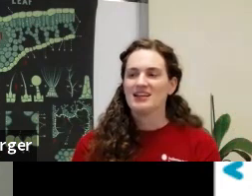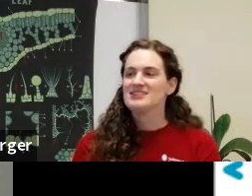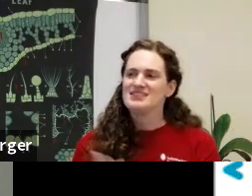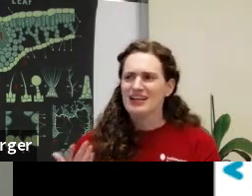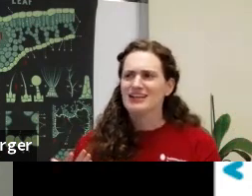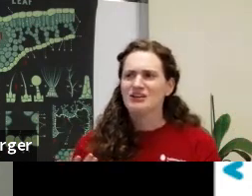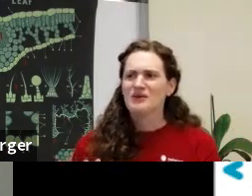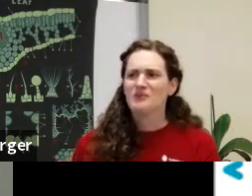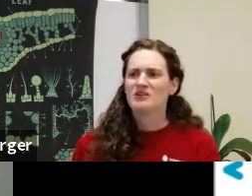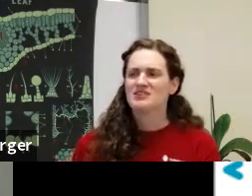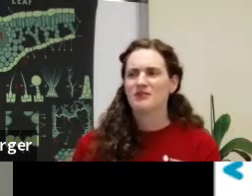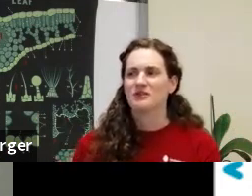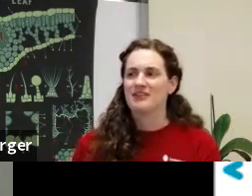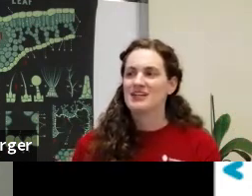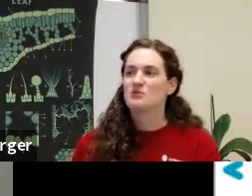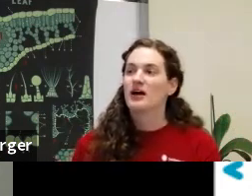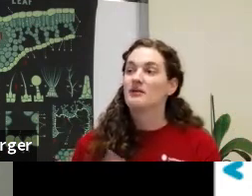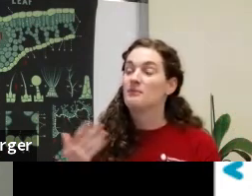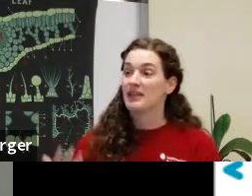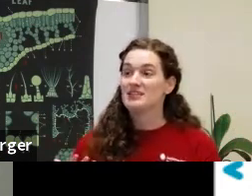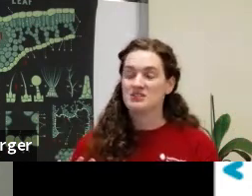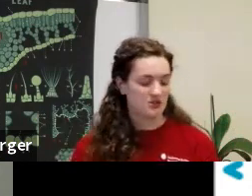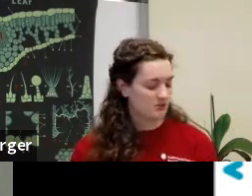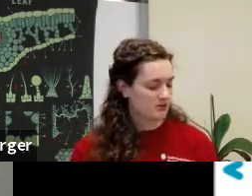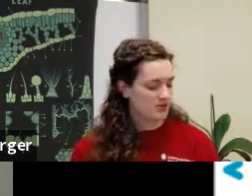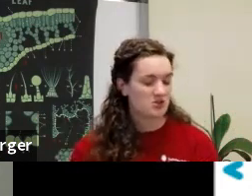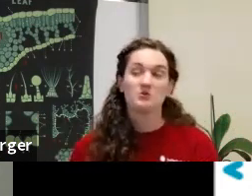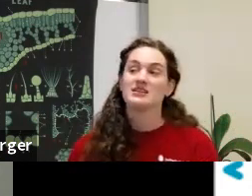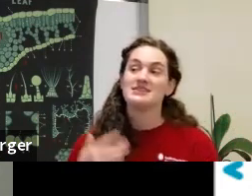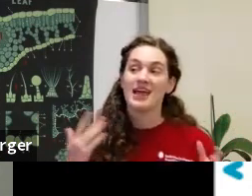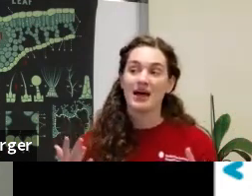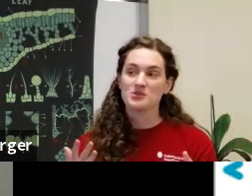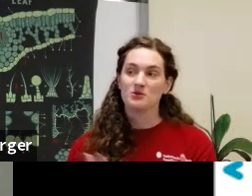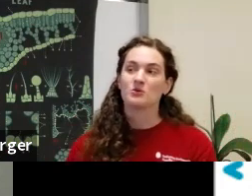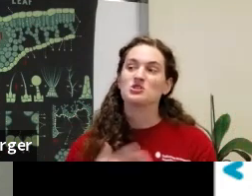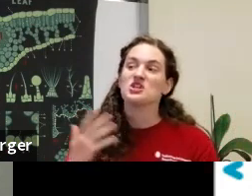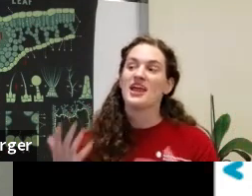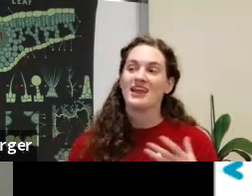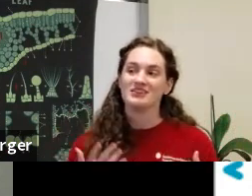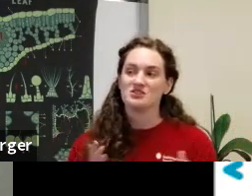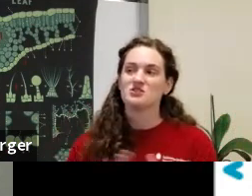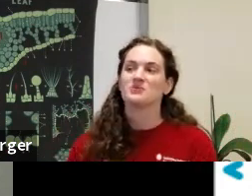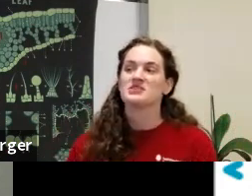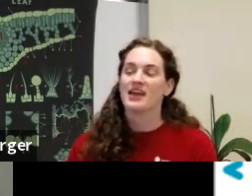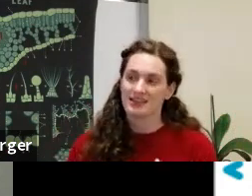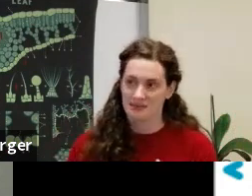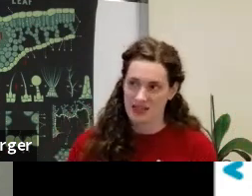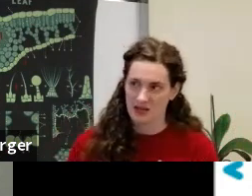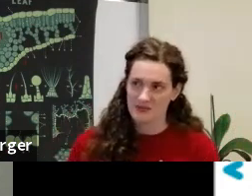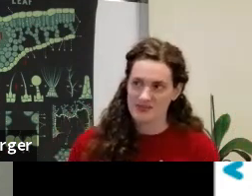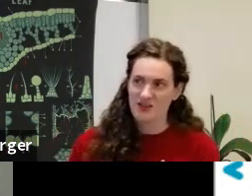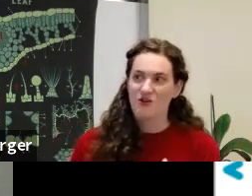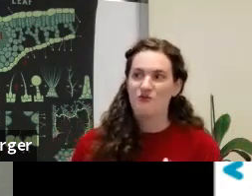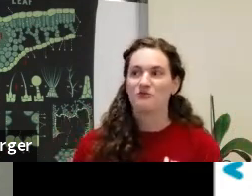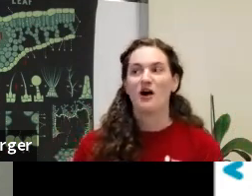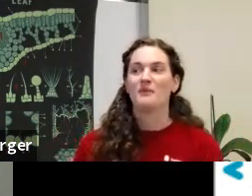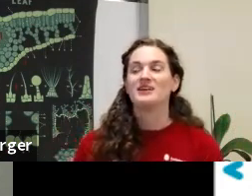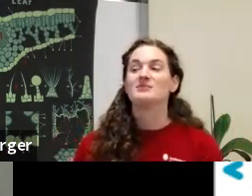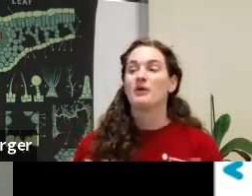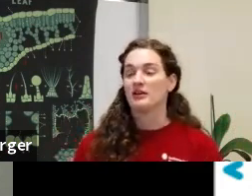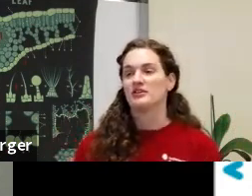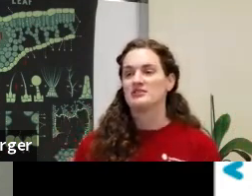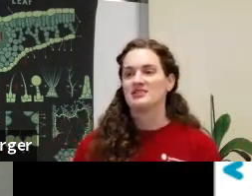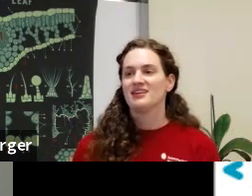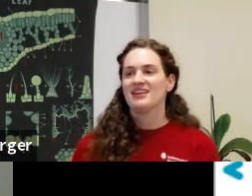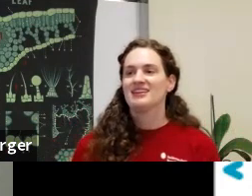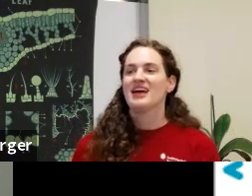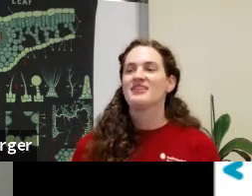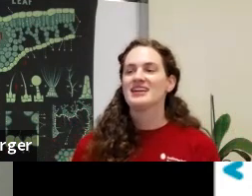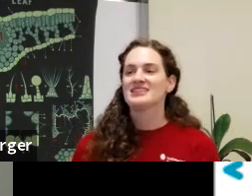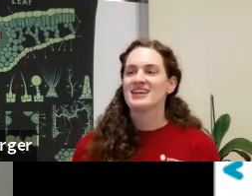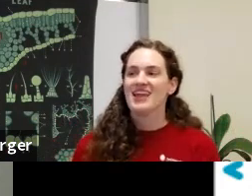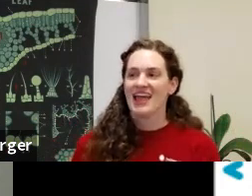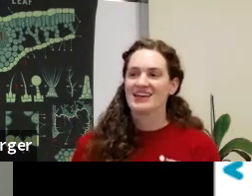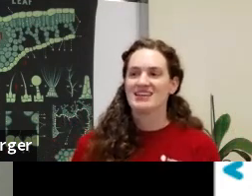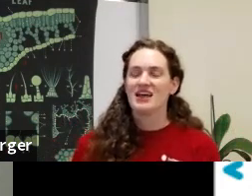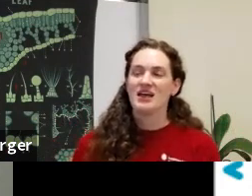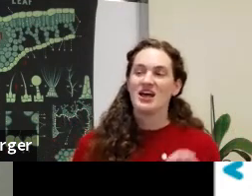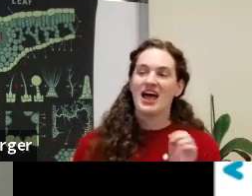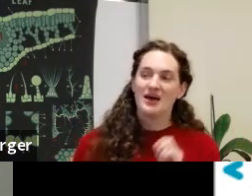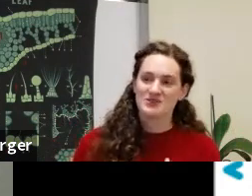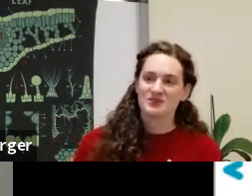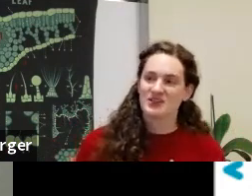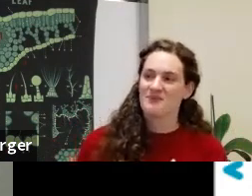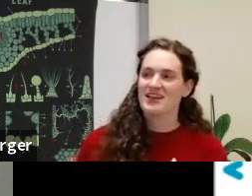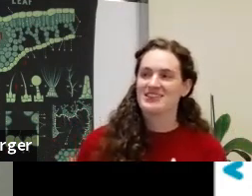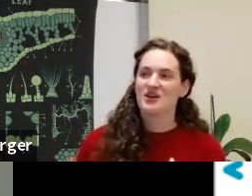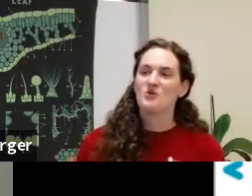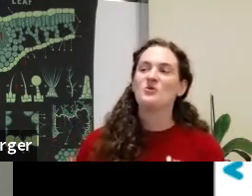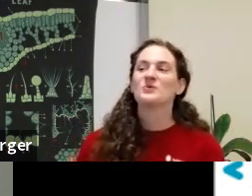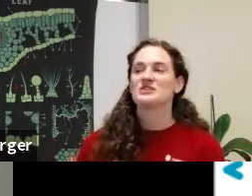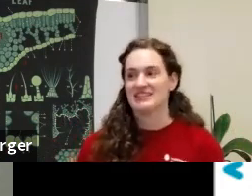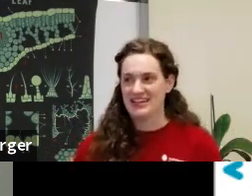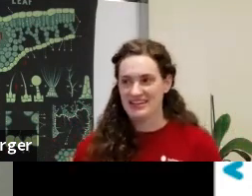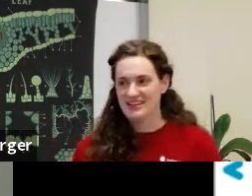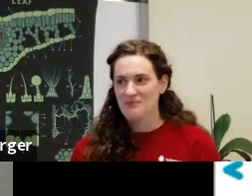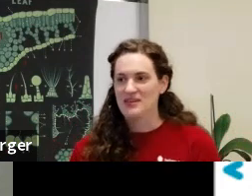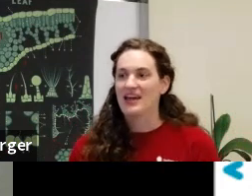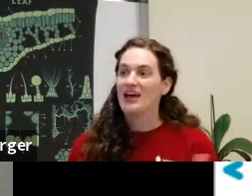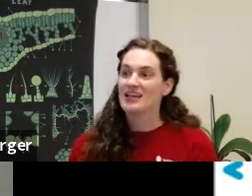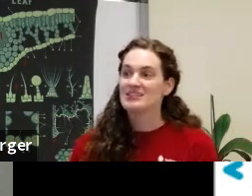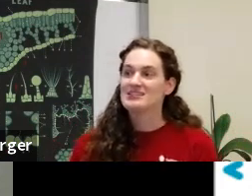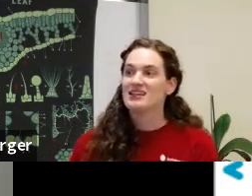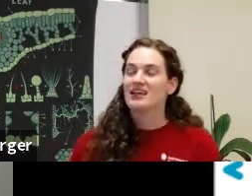Emily Borger: it's a little bit more difficult and that's what plants do to adapt or change to protect themselves from predators now lexi has absolutely amazing uber seed because.